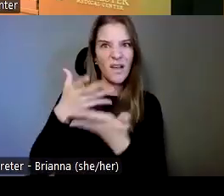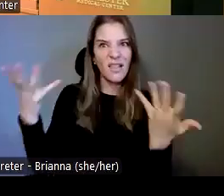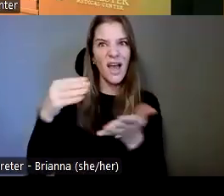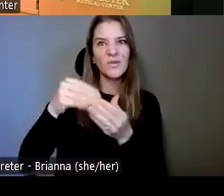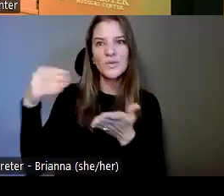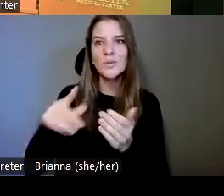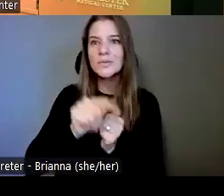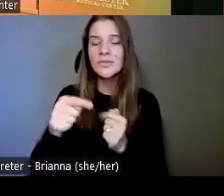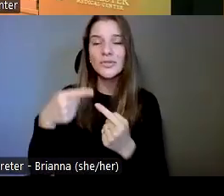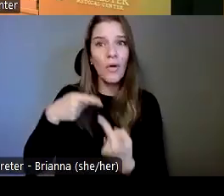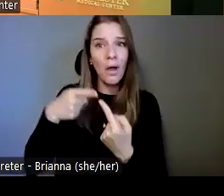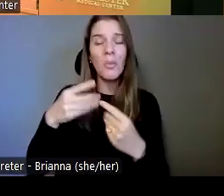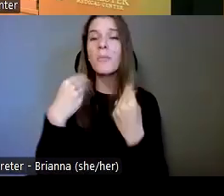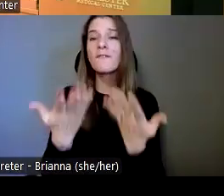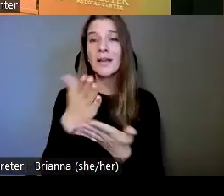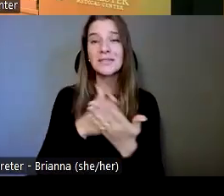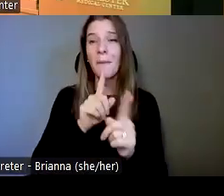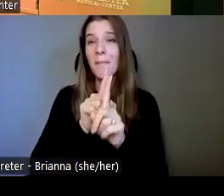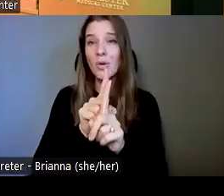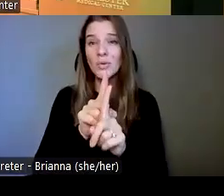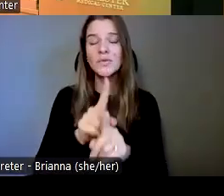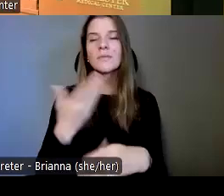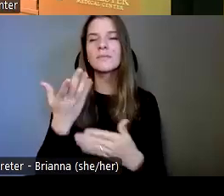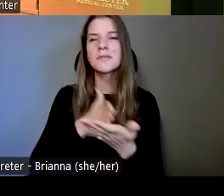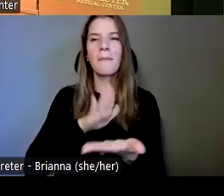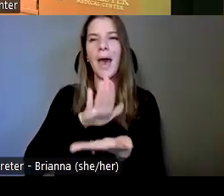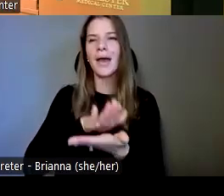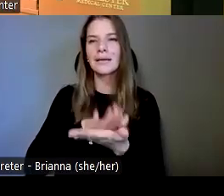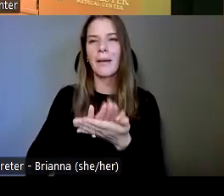Maybe we can provide some mentorship and academic enrichment." And that was really the beginning. We